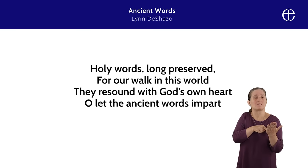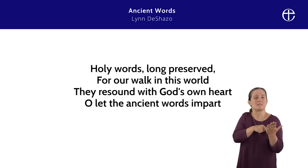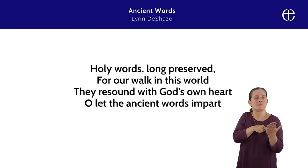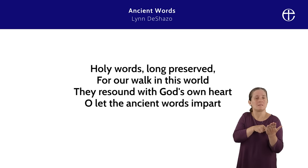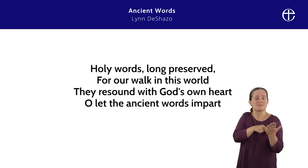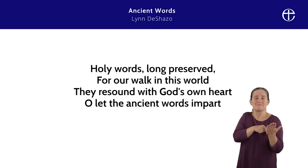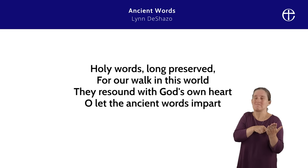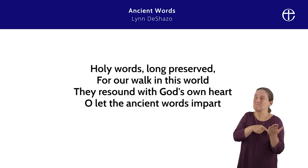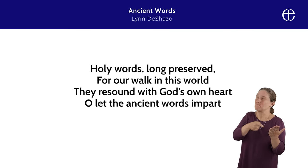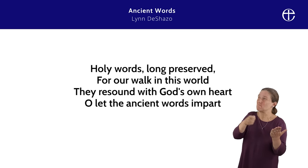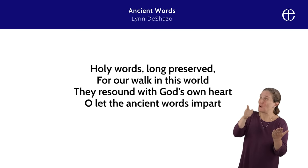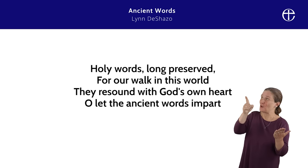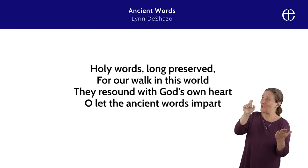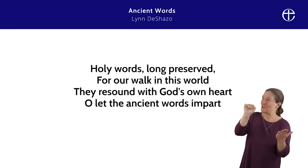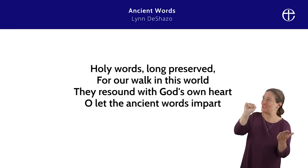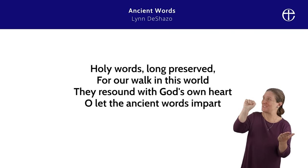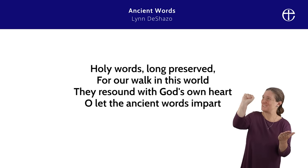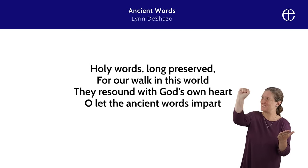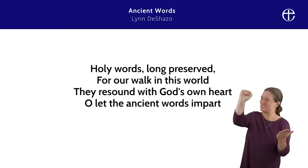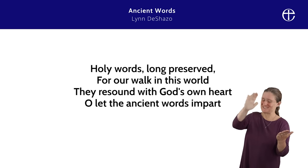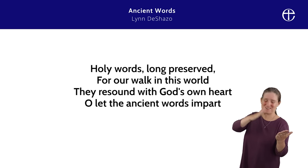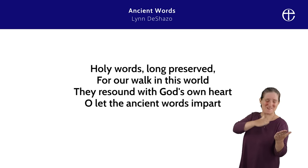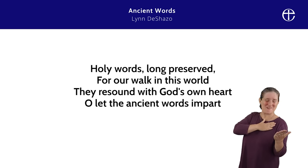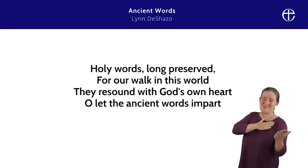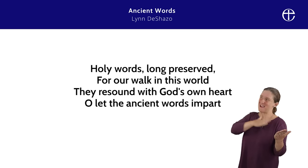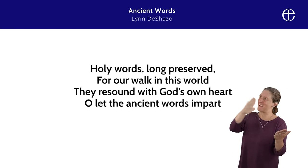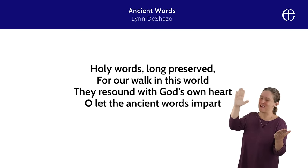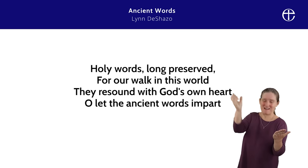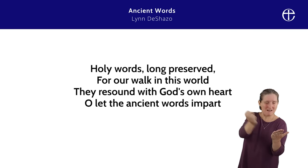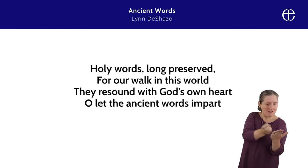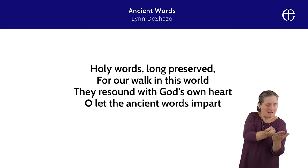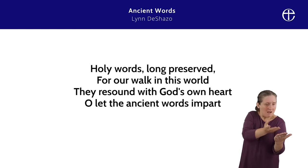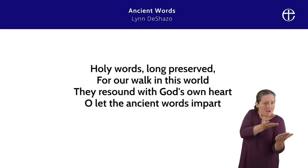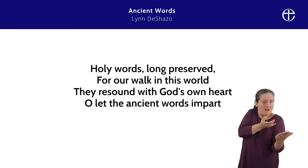They resound with God's own heart